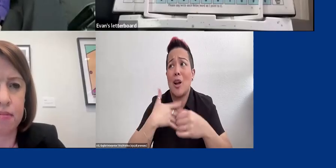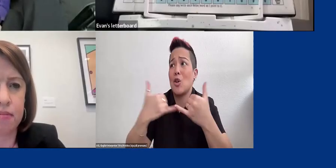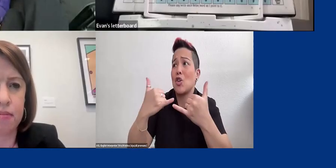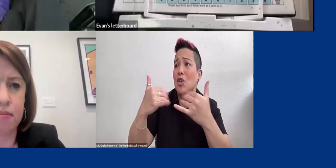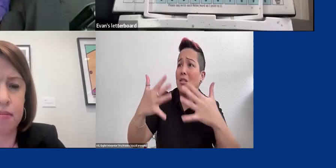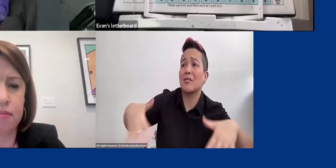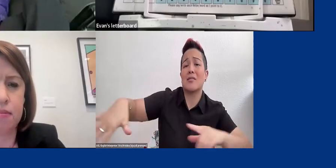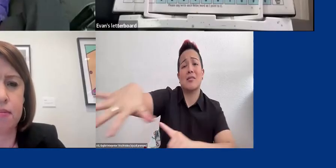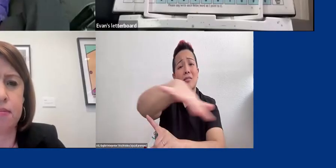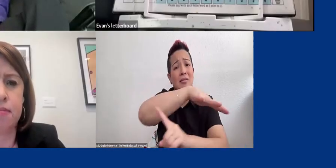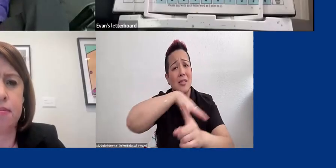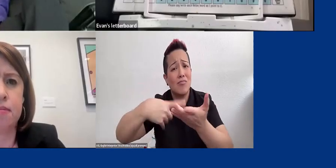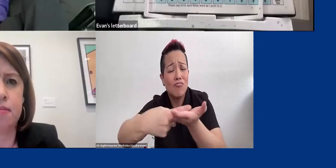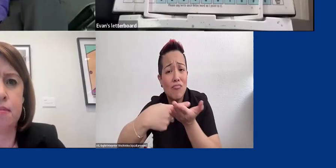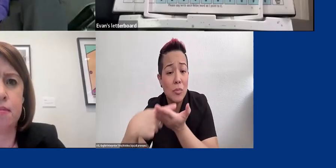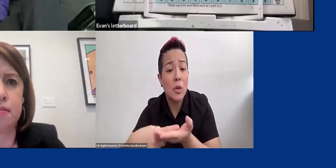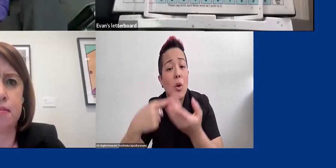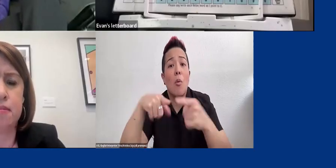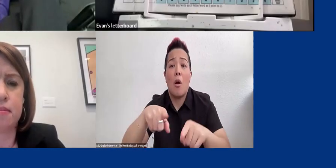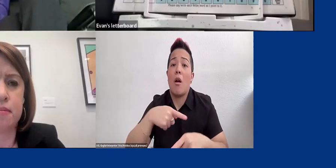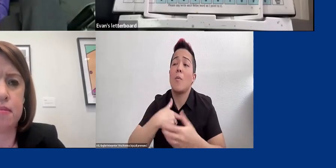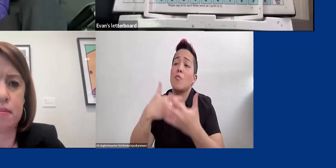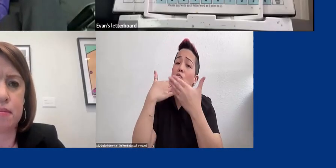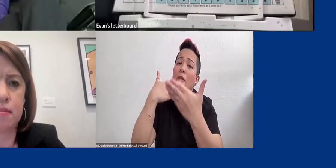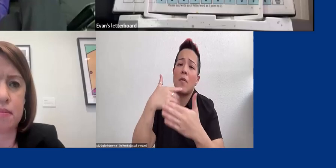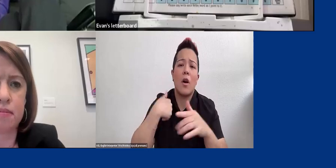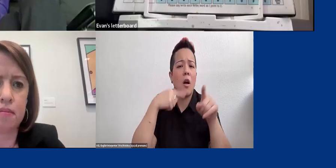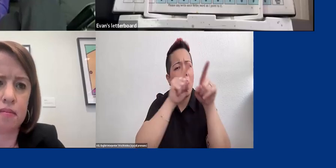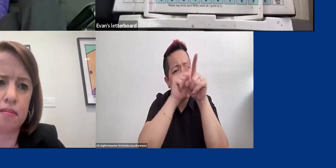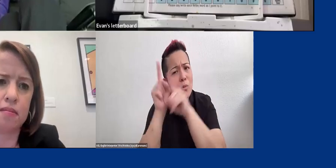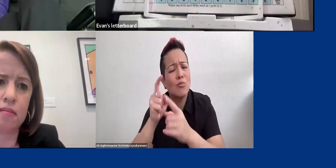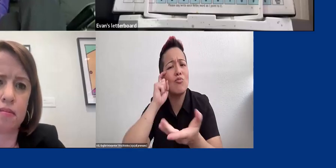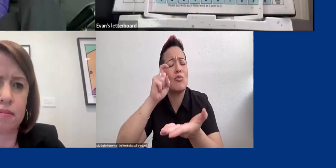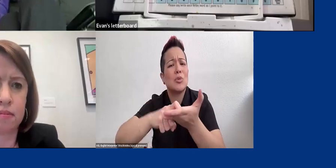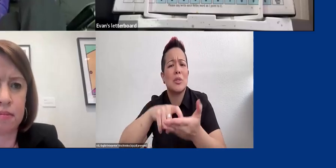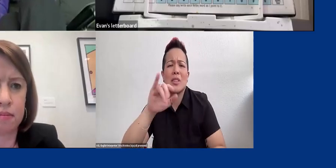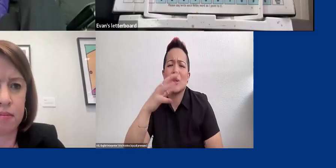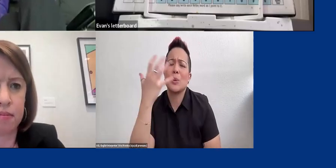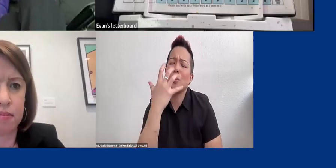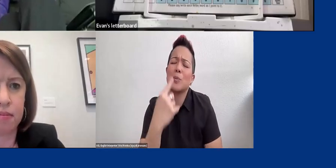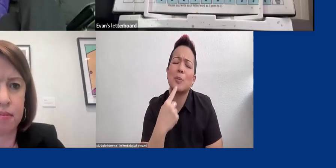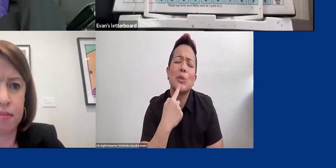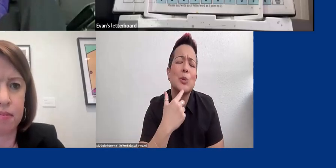While I am grateful, I also recognize the bittersweet nature of this moment.